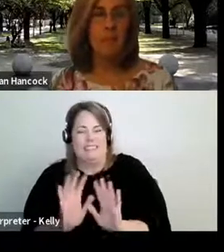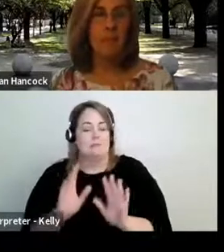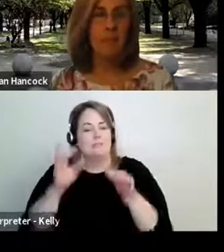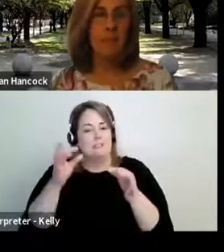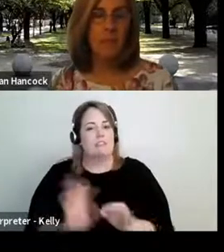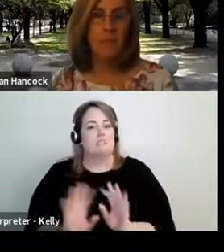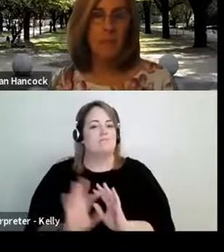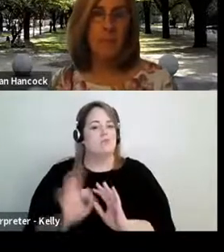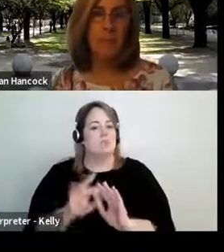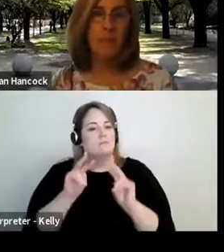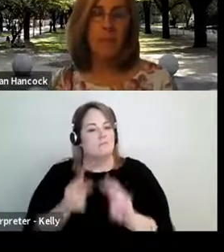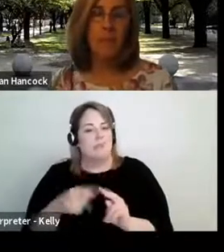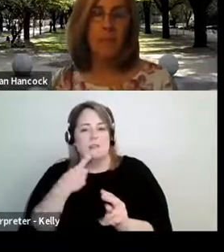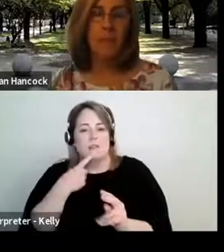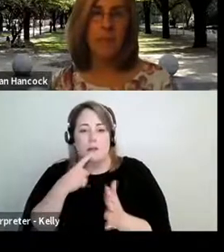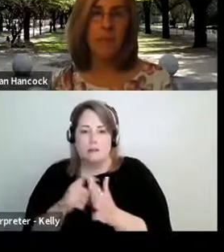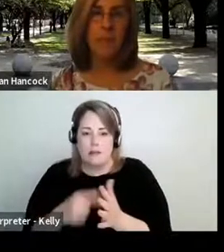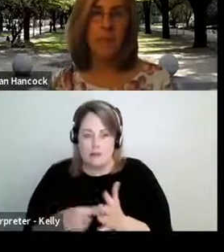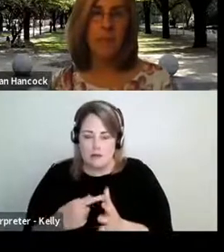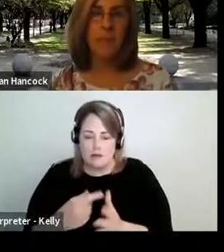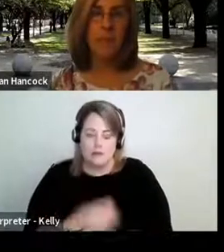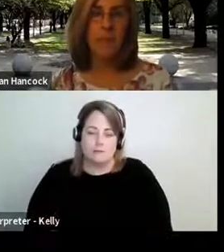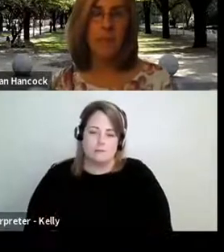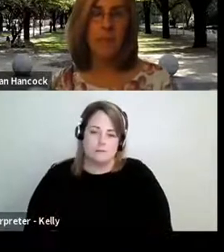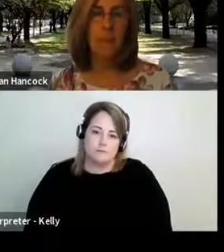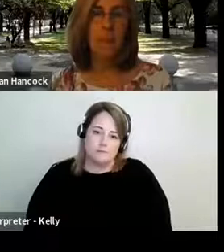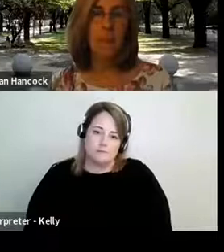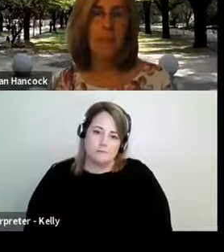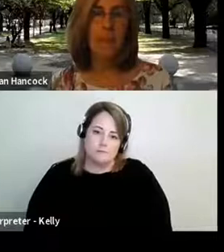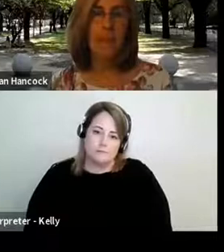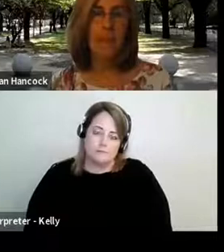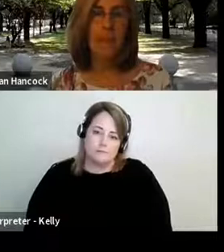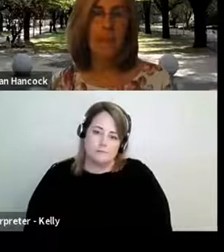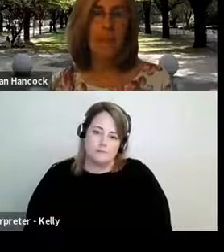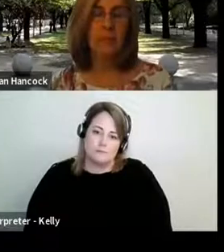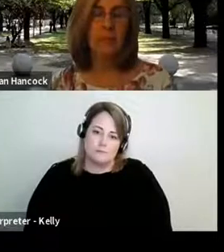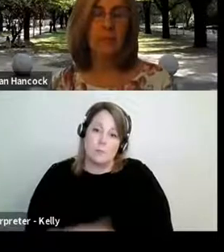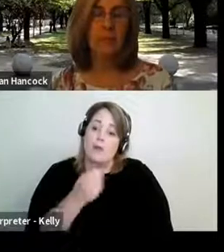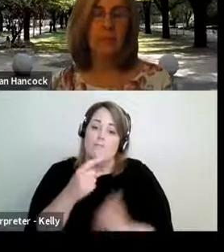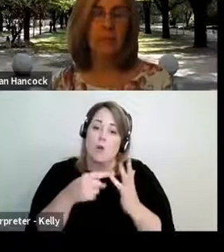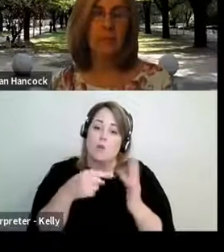sort of data a little bit. We've also got an OT honours student, who is going to be completing